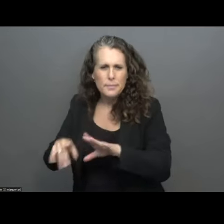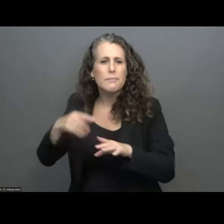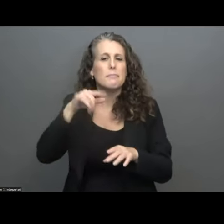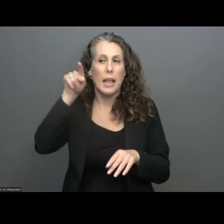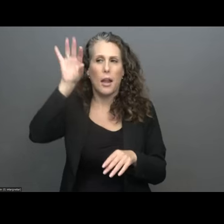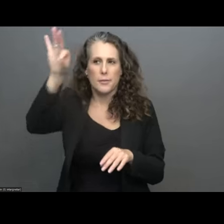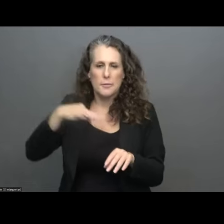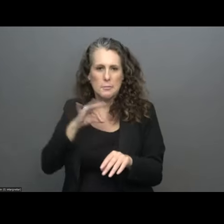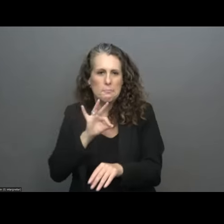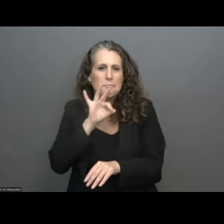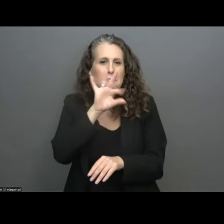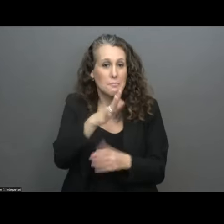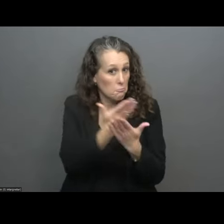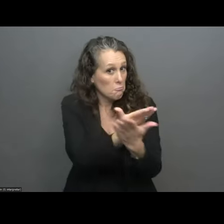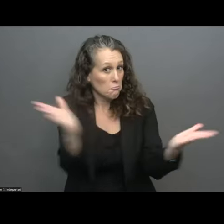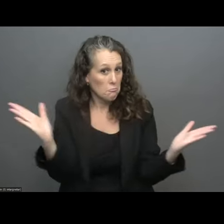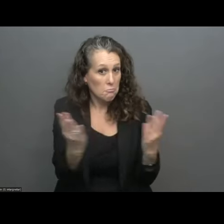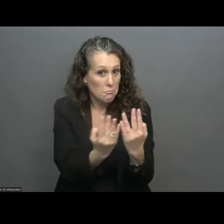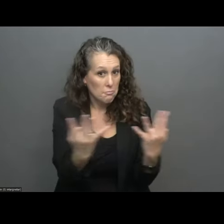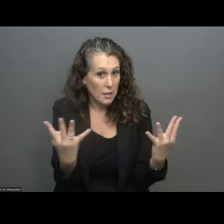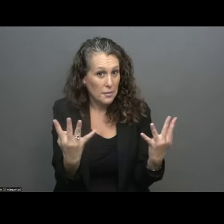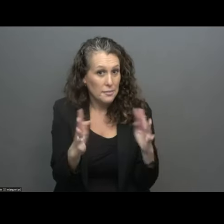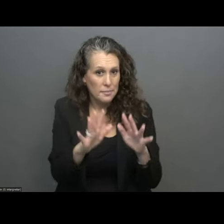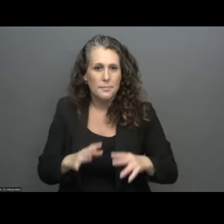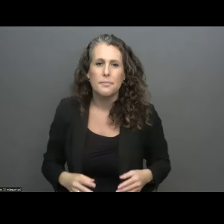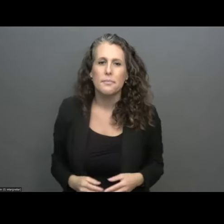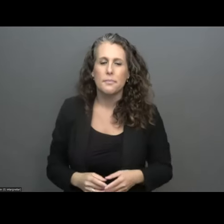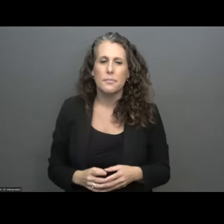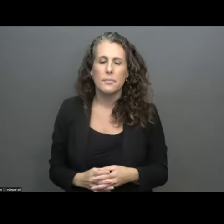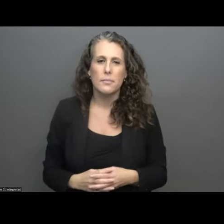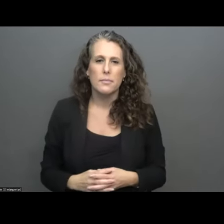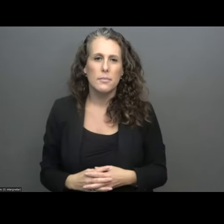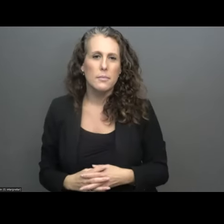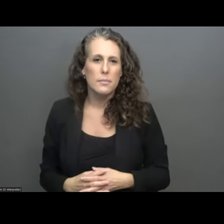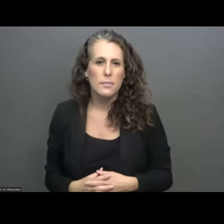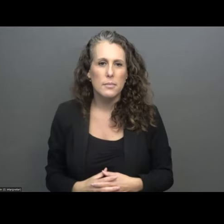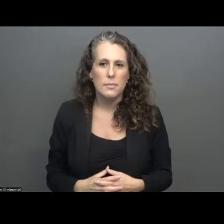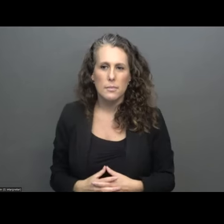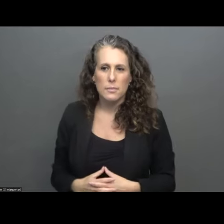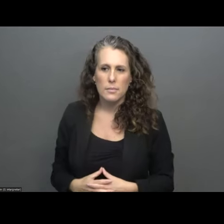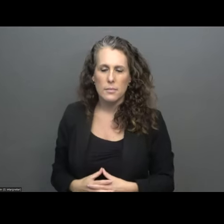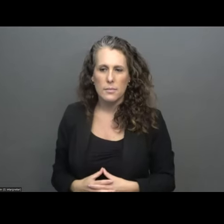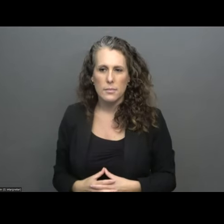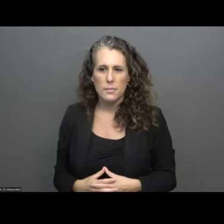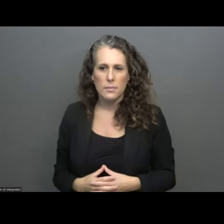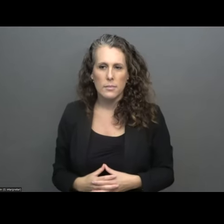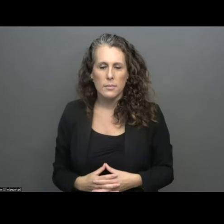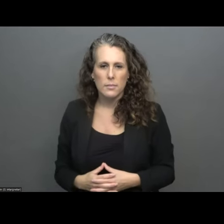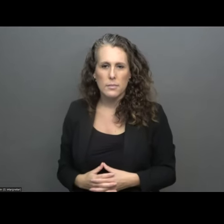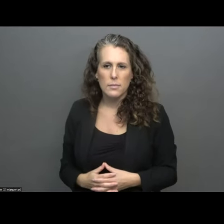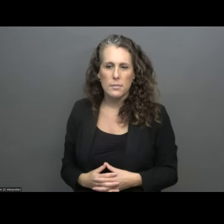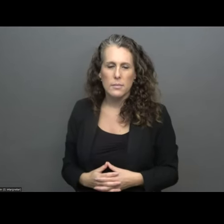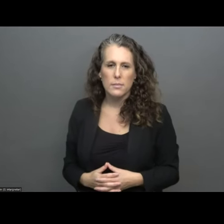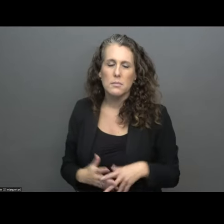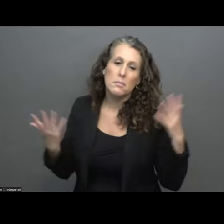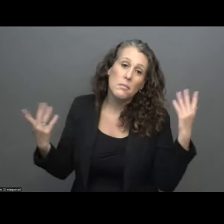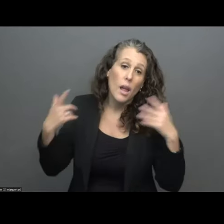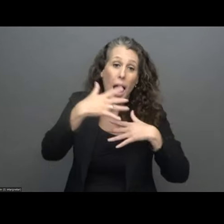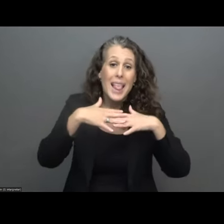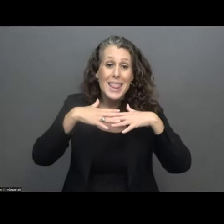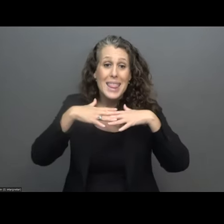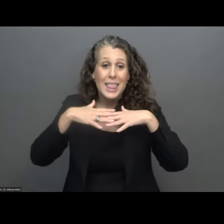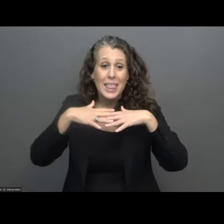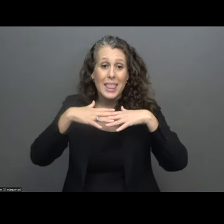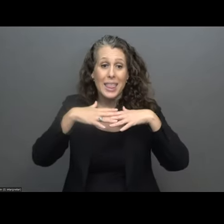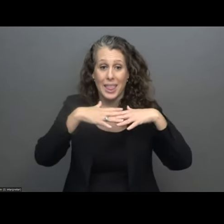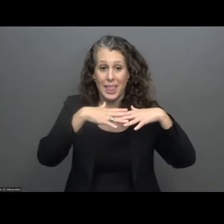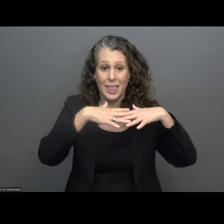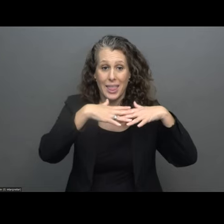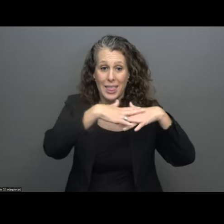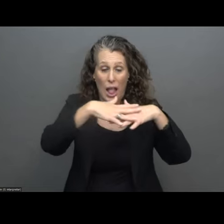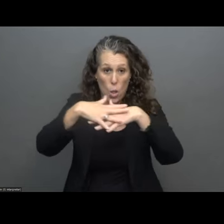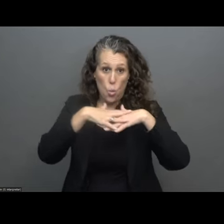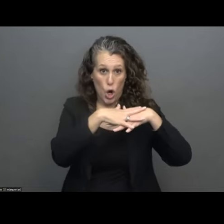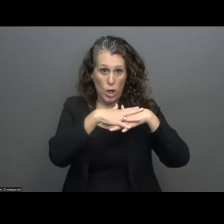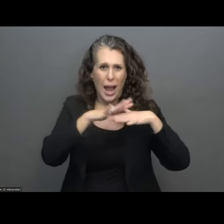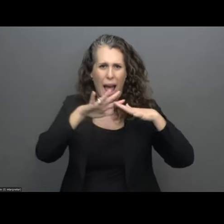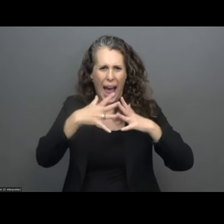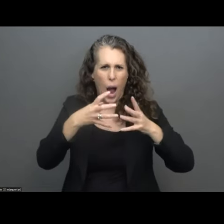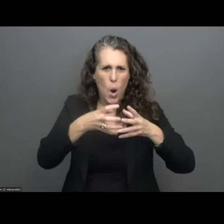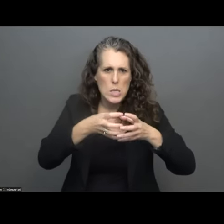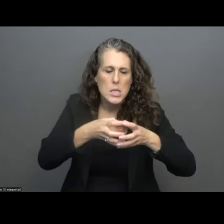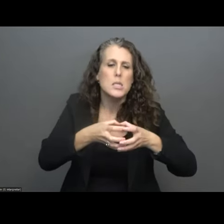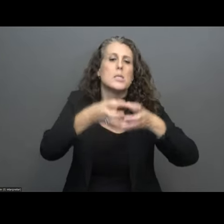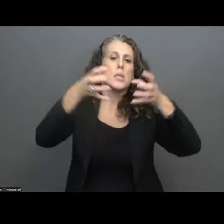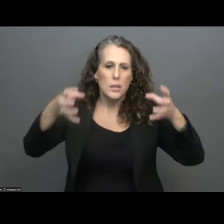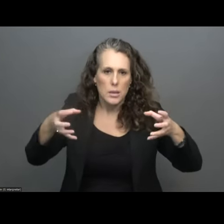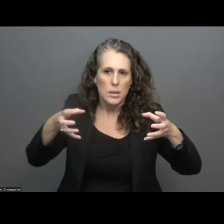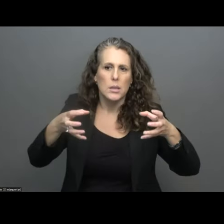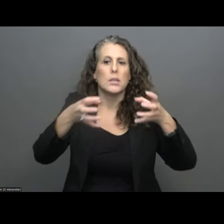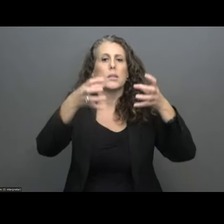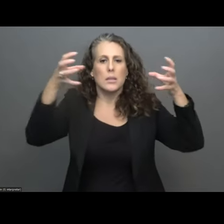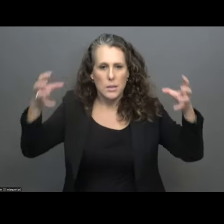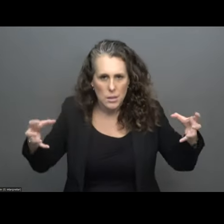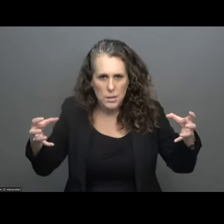11:02:01 psilakis Joe Israel oppose the lick sauce you're there. So, in not Tama Deluxe